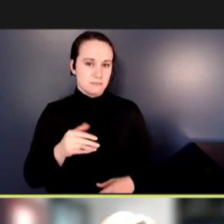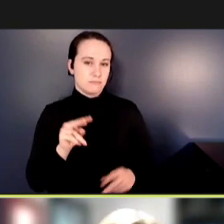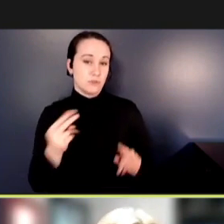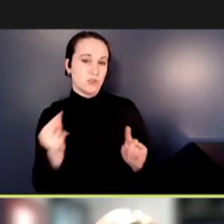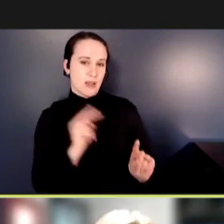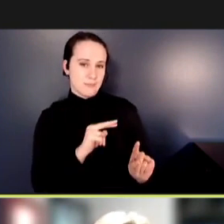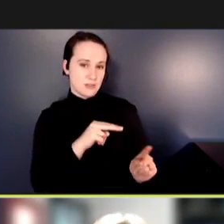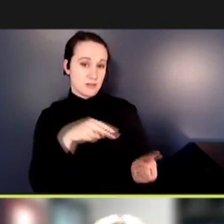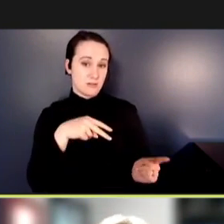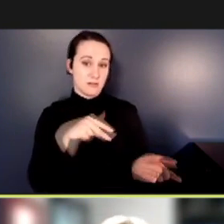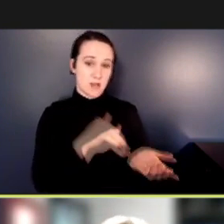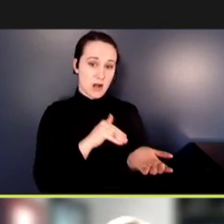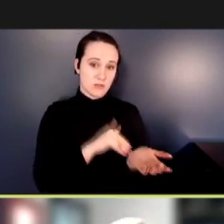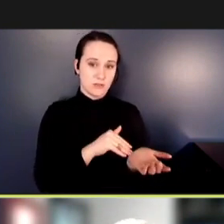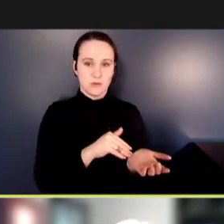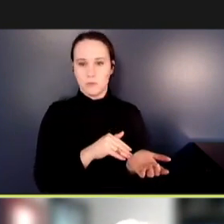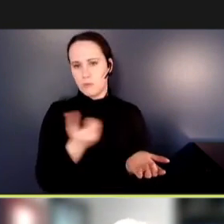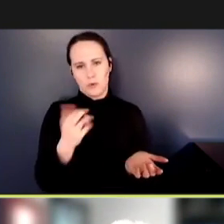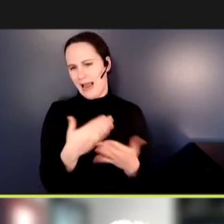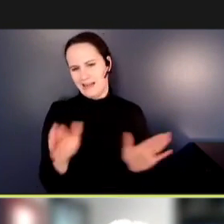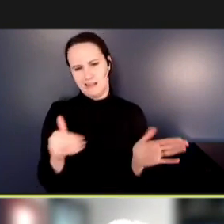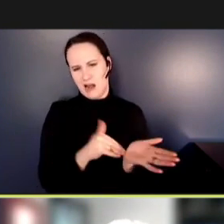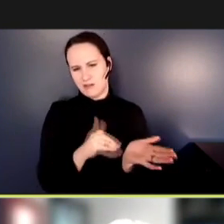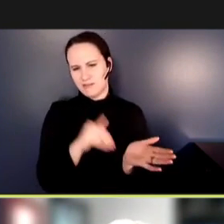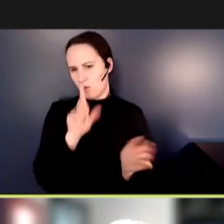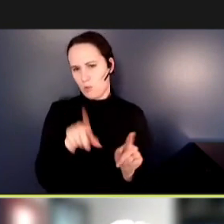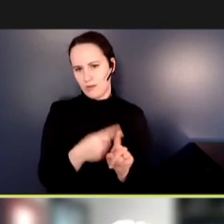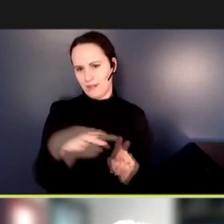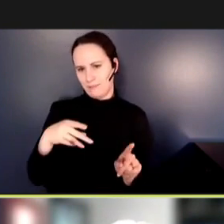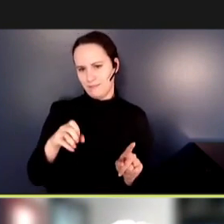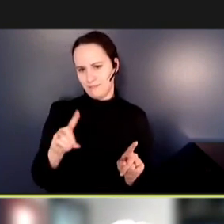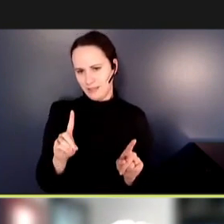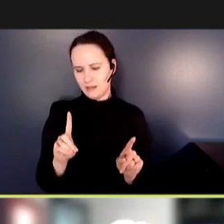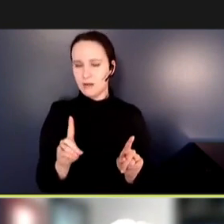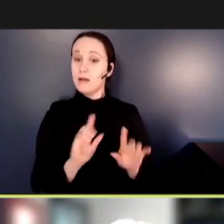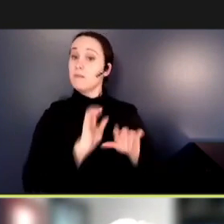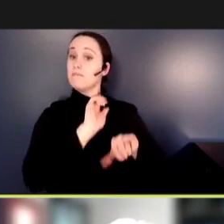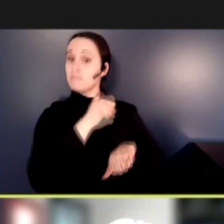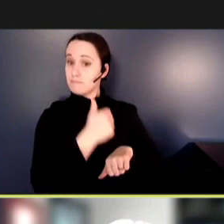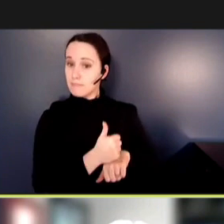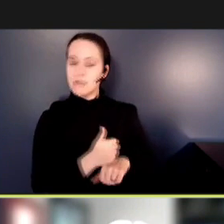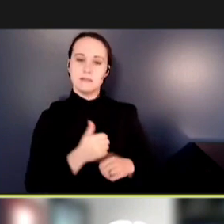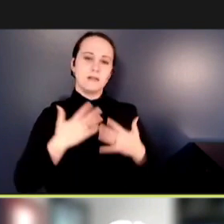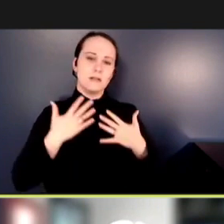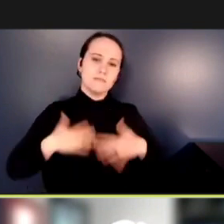any providers for that matter on their attire and their facial expressions in their body language,